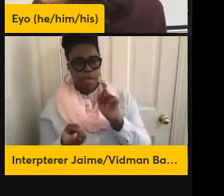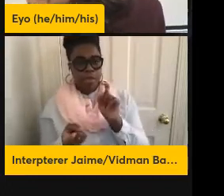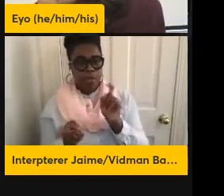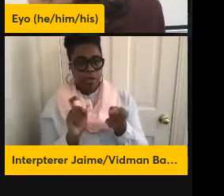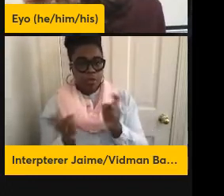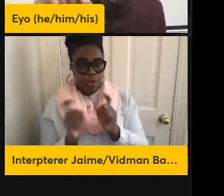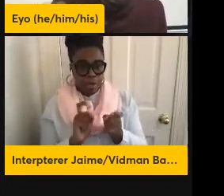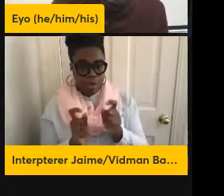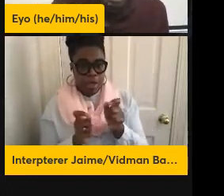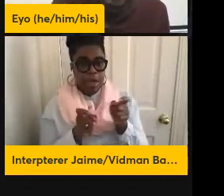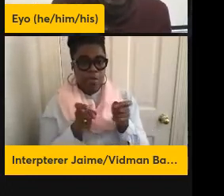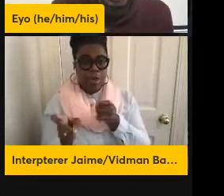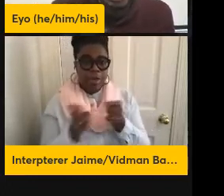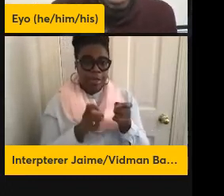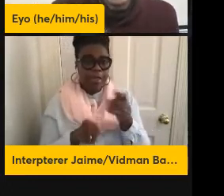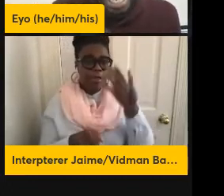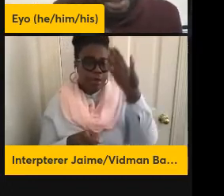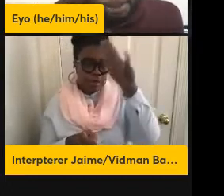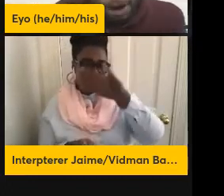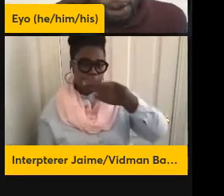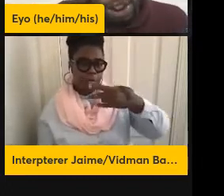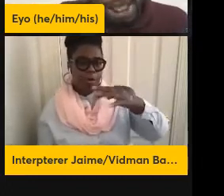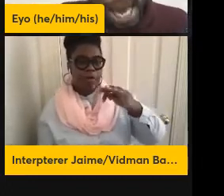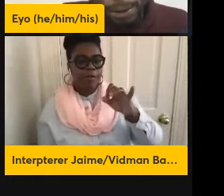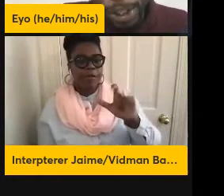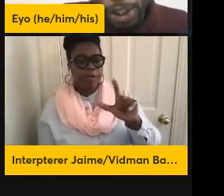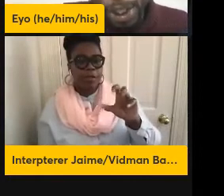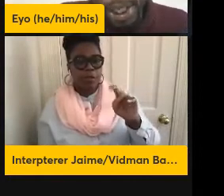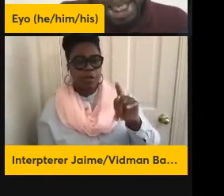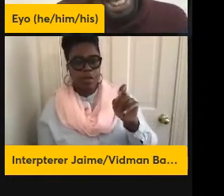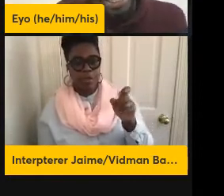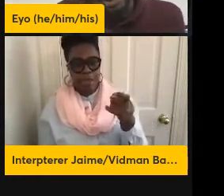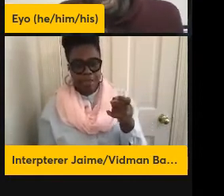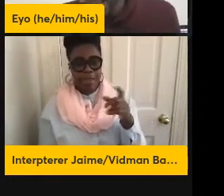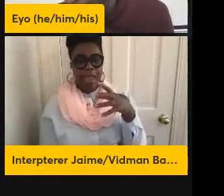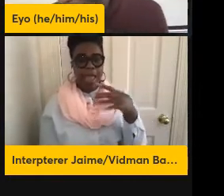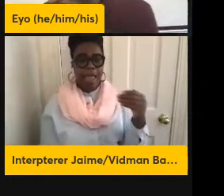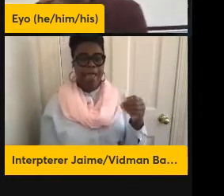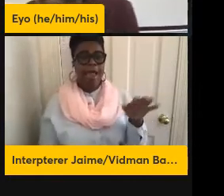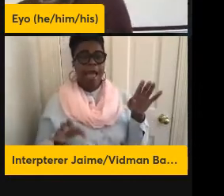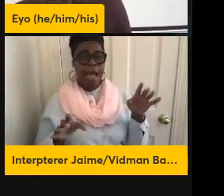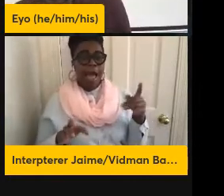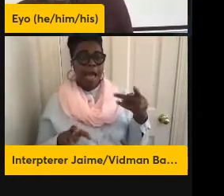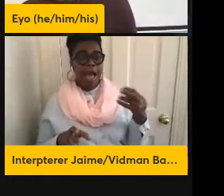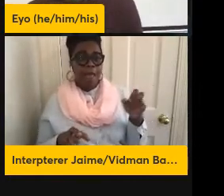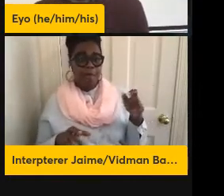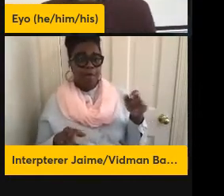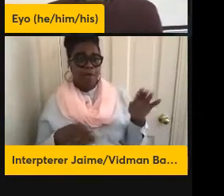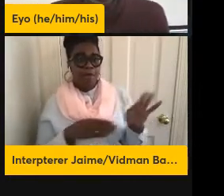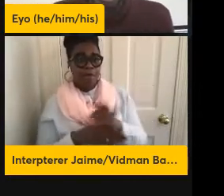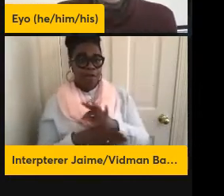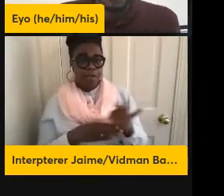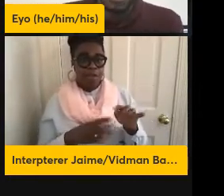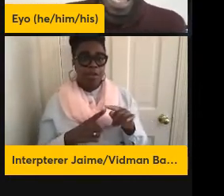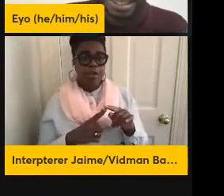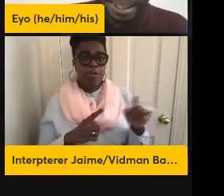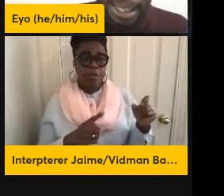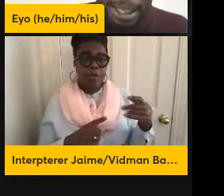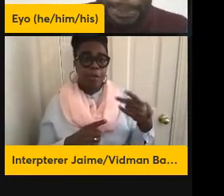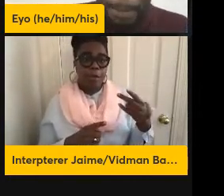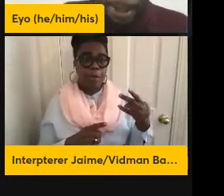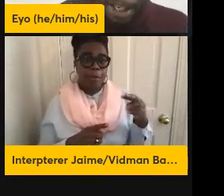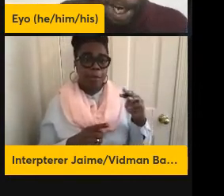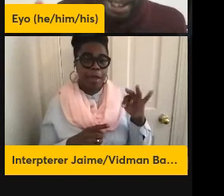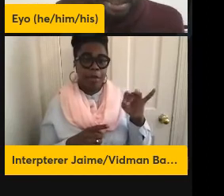prefrontal cortex, and hyperfunction in that region, that we think is a result of the microglial density, but not the